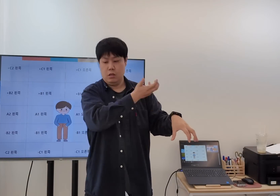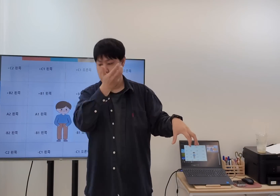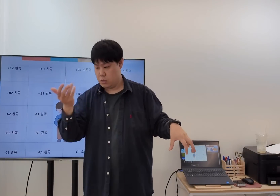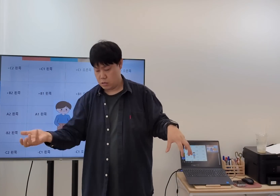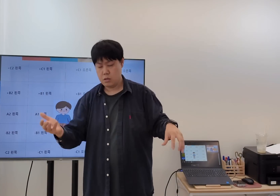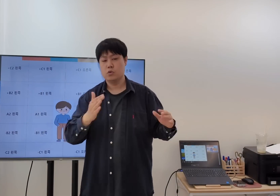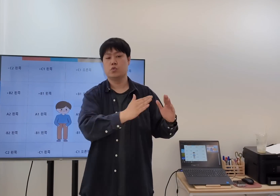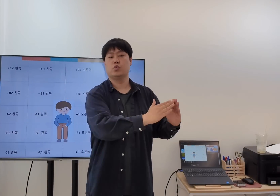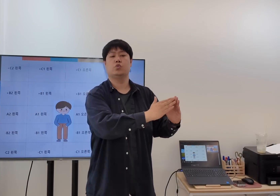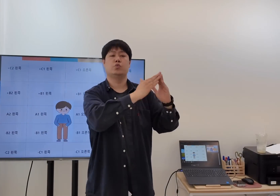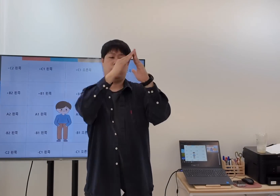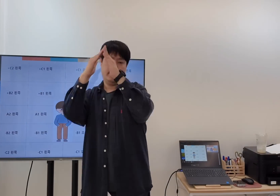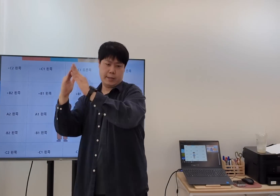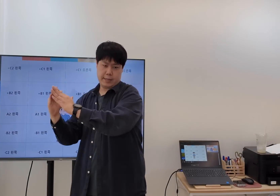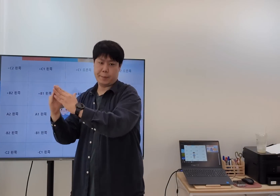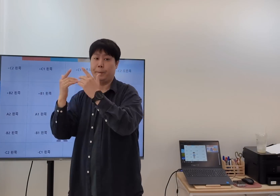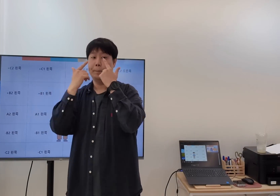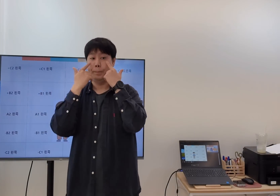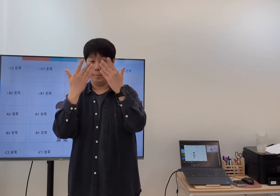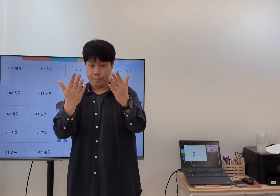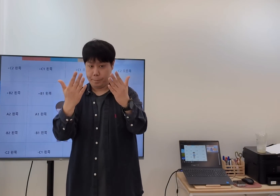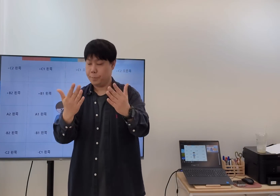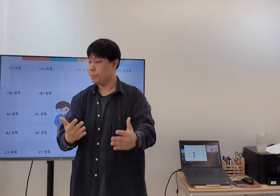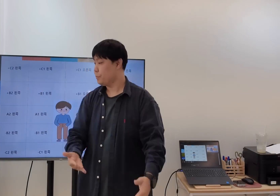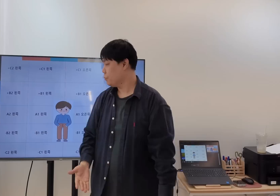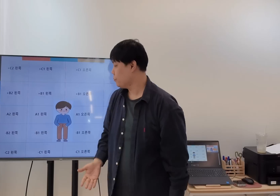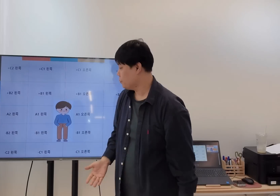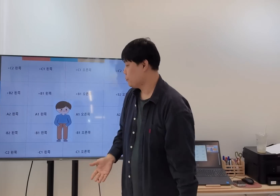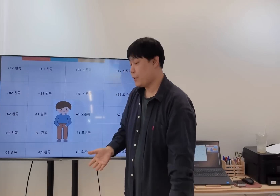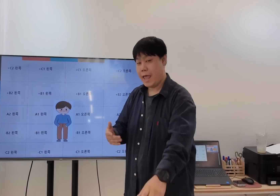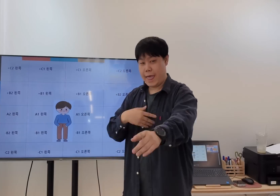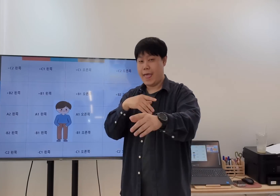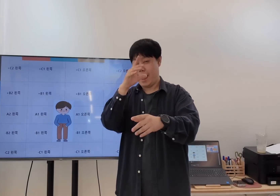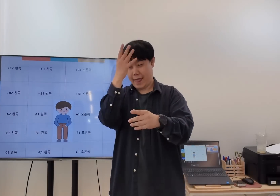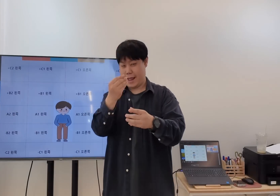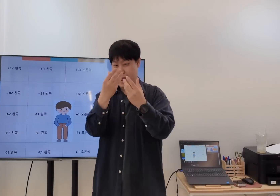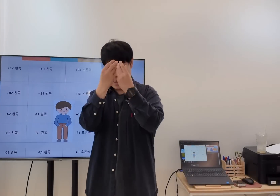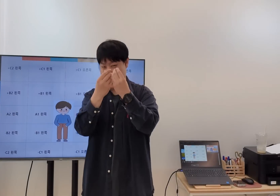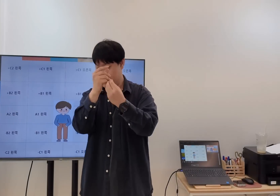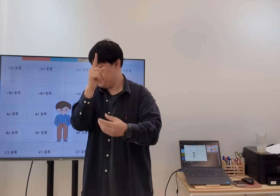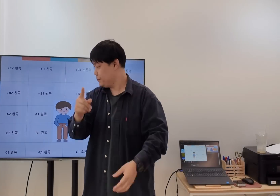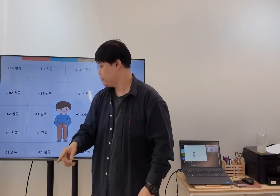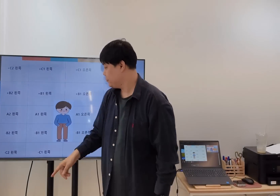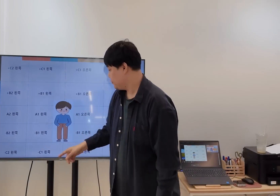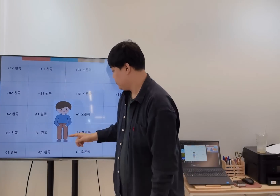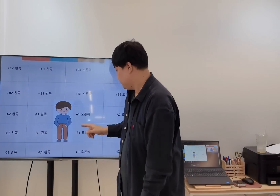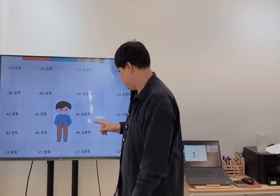You just need to clearly state that you are moving. For one more example,